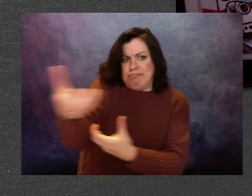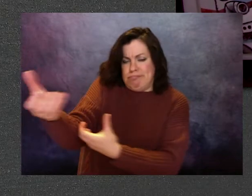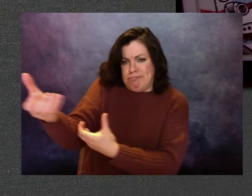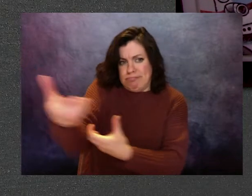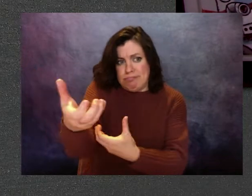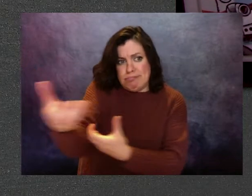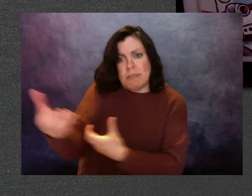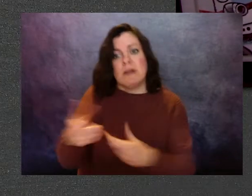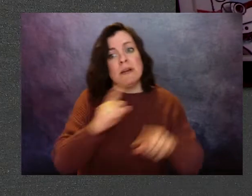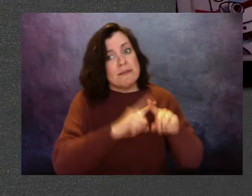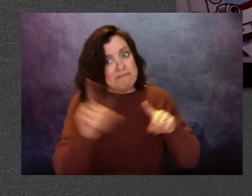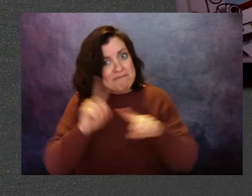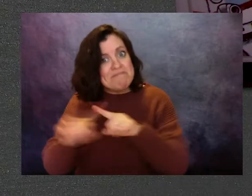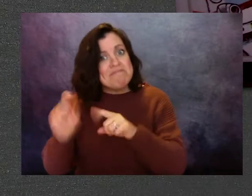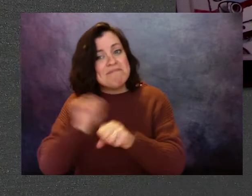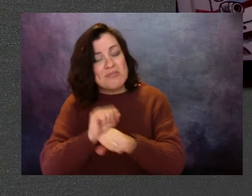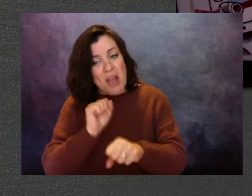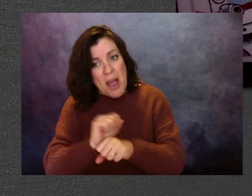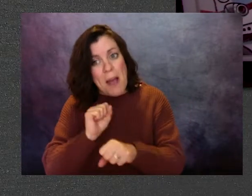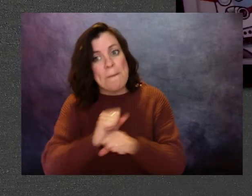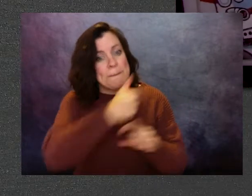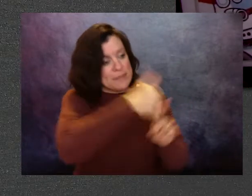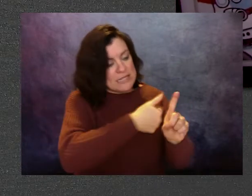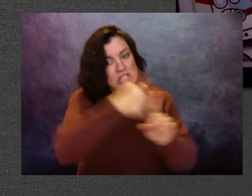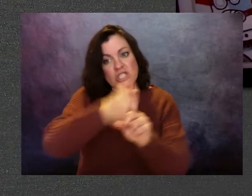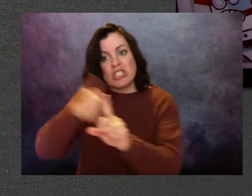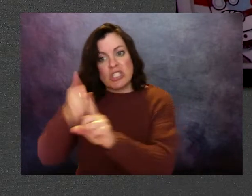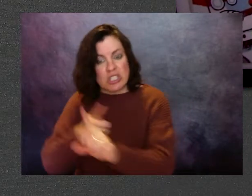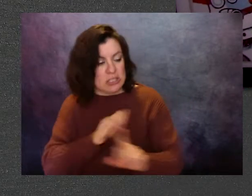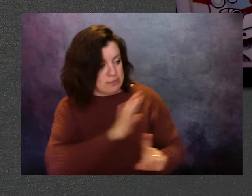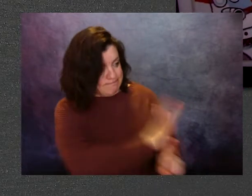Oh my goodness. Each firefighter has their own job.